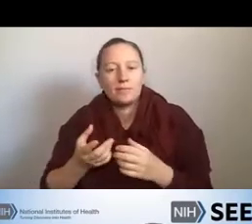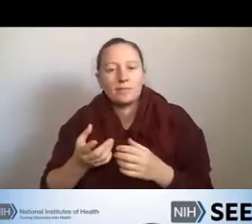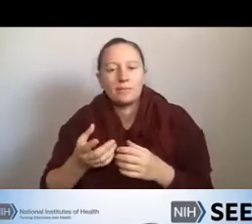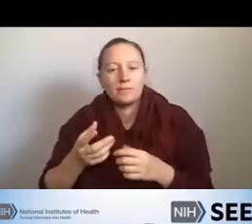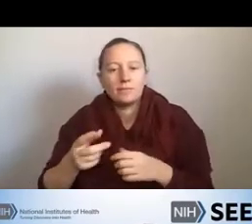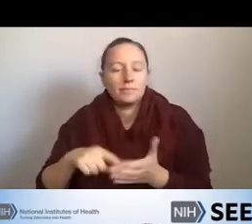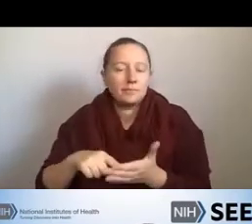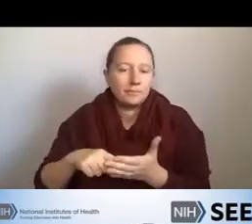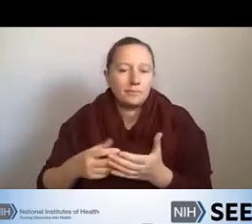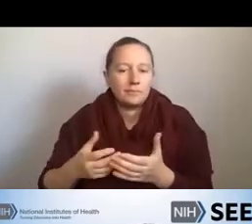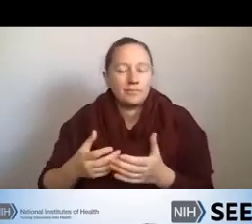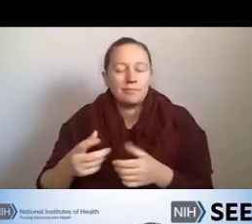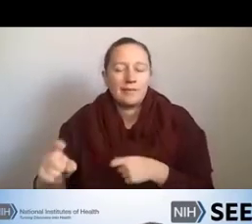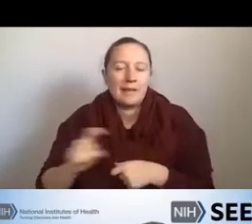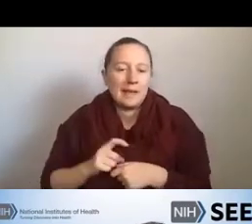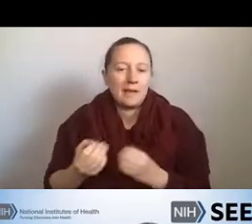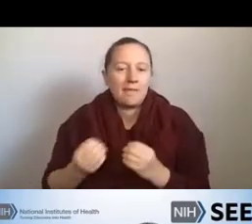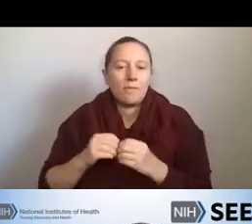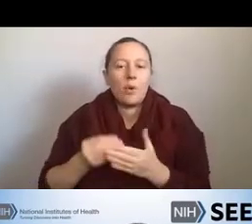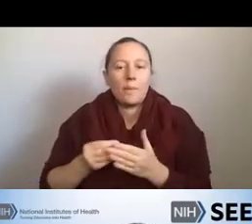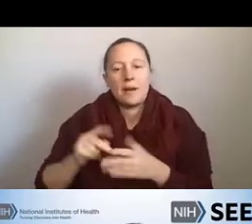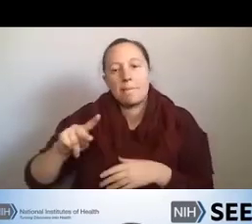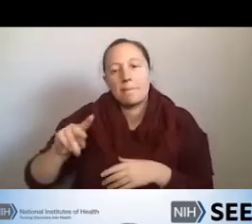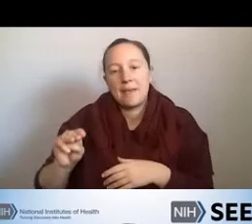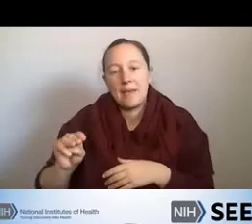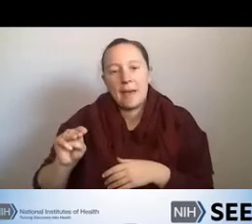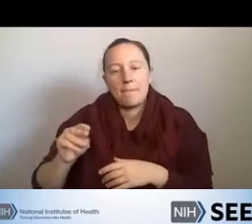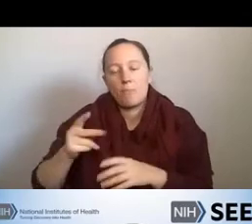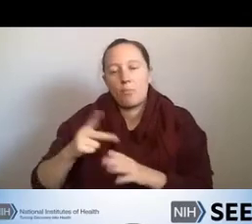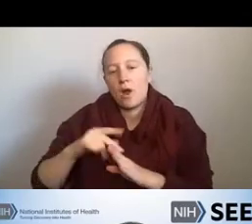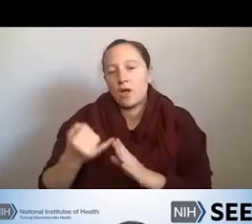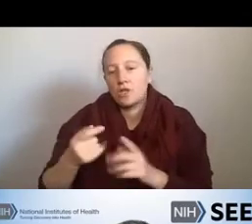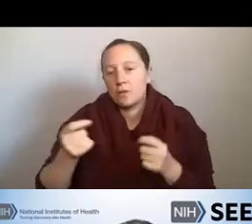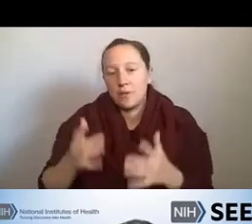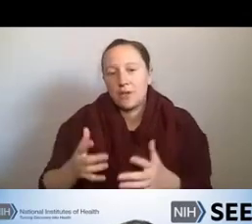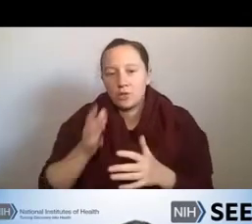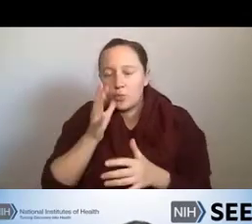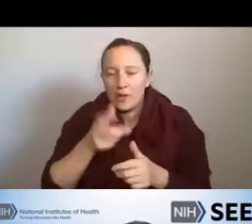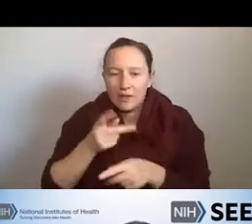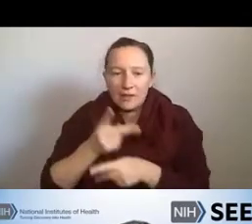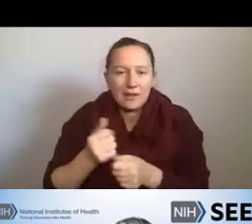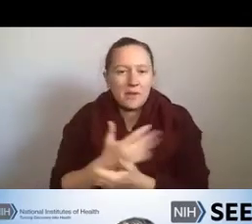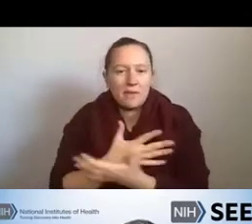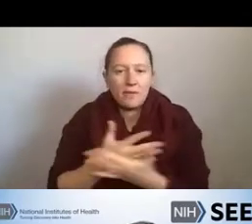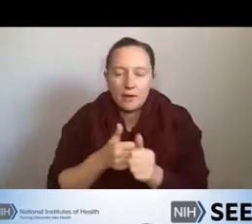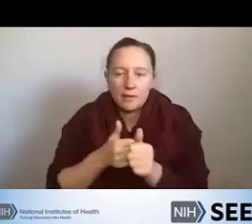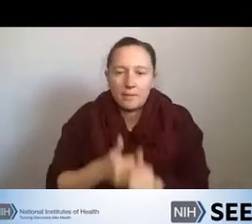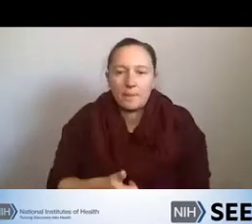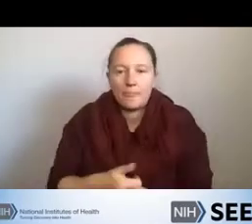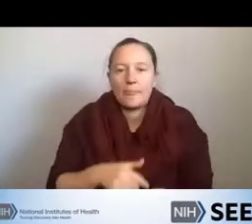So the goal here is fail-fast philosophy, so we want to make sure that anything that is not going to work,